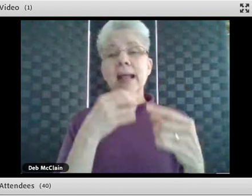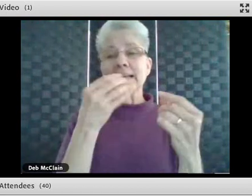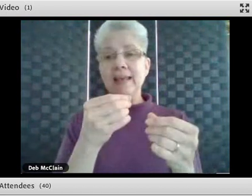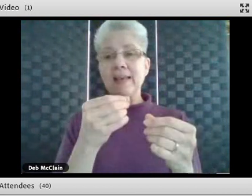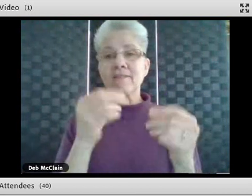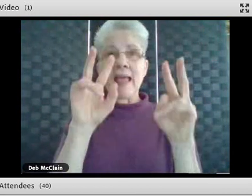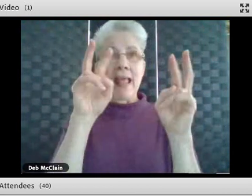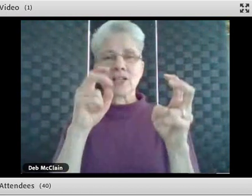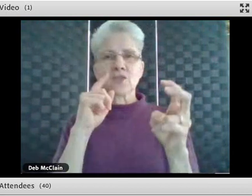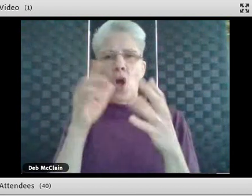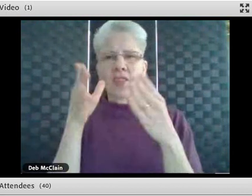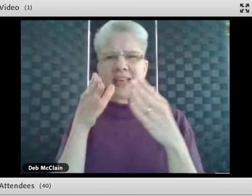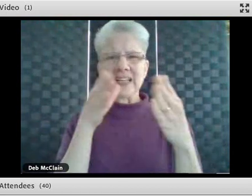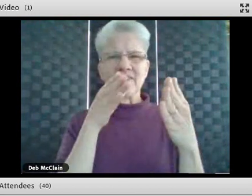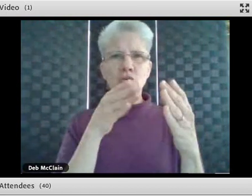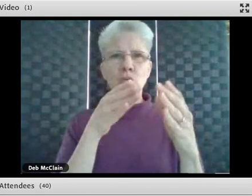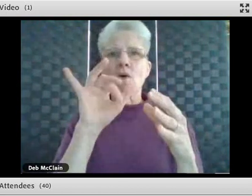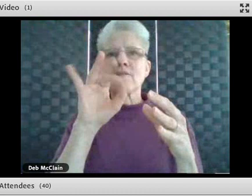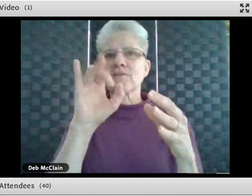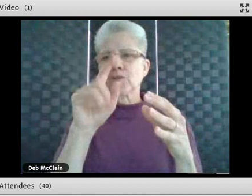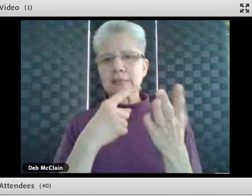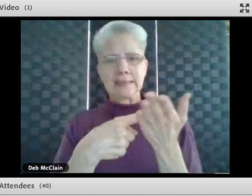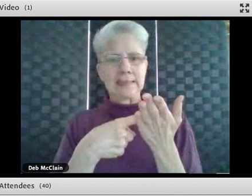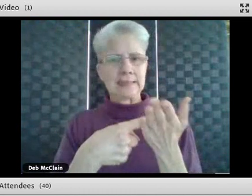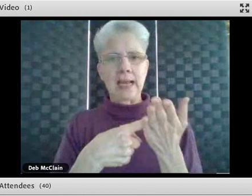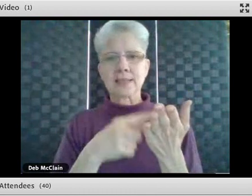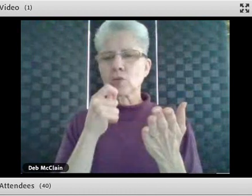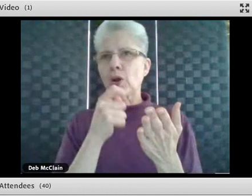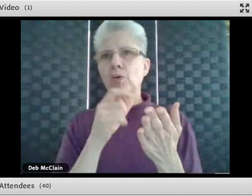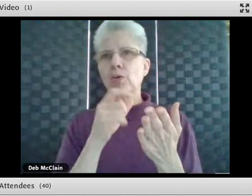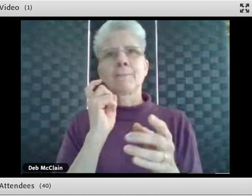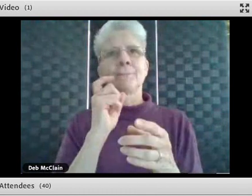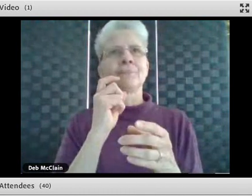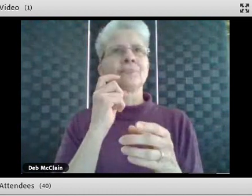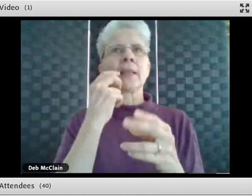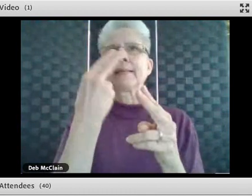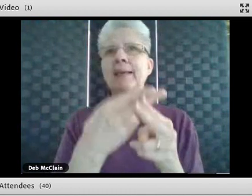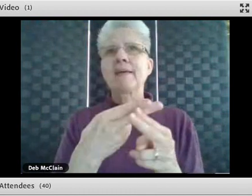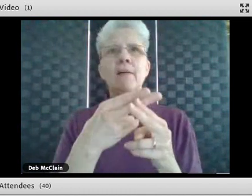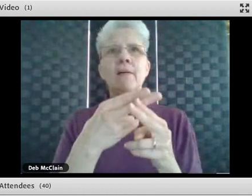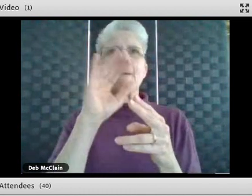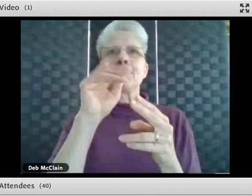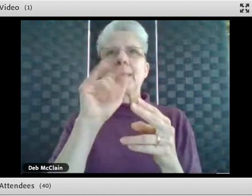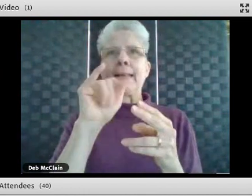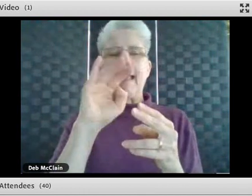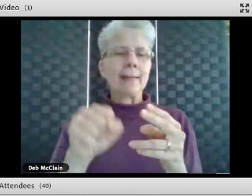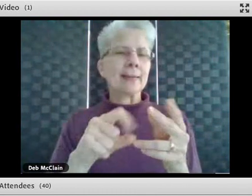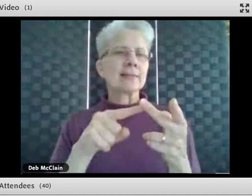for all the individual fruits discussed, okay? So don't assign subject headings for bananas, apples, pears,